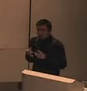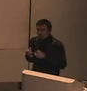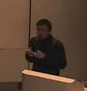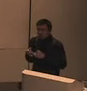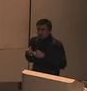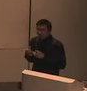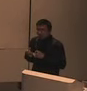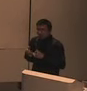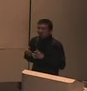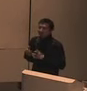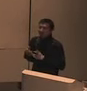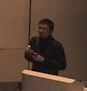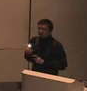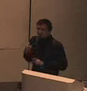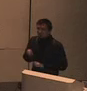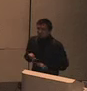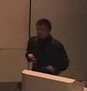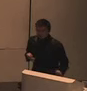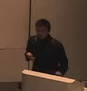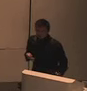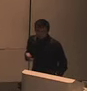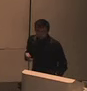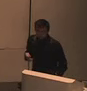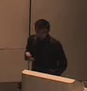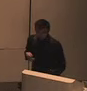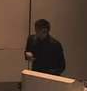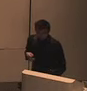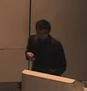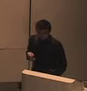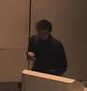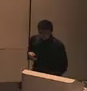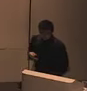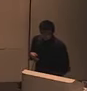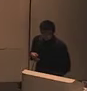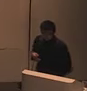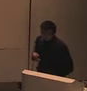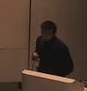by your own expectations.